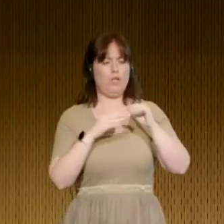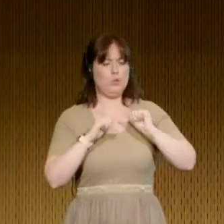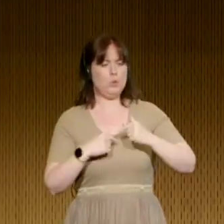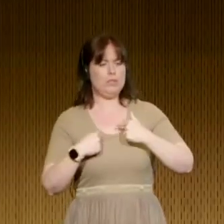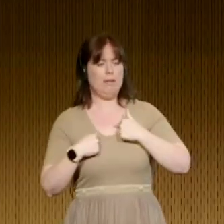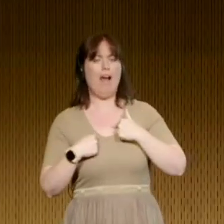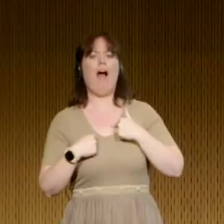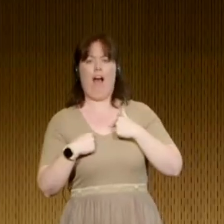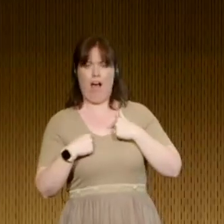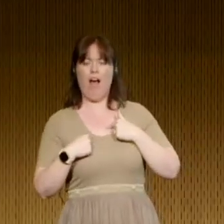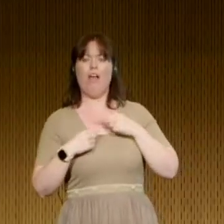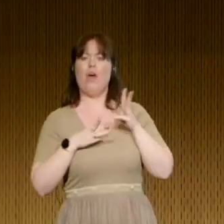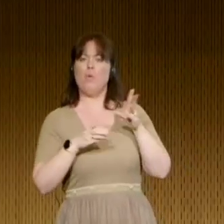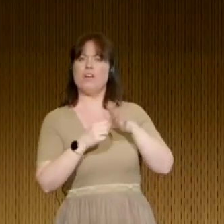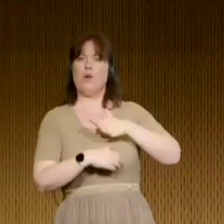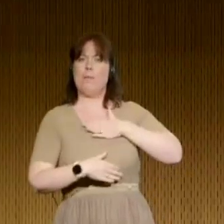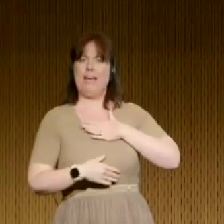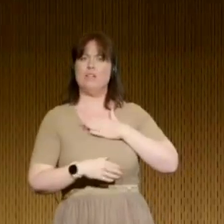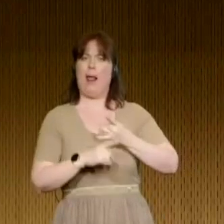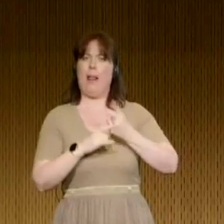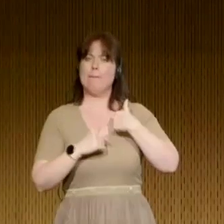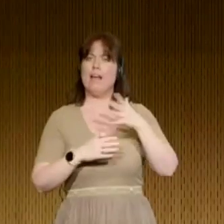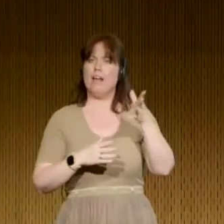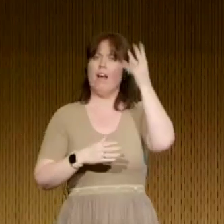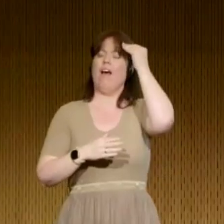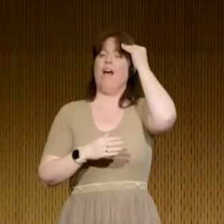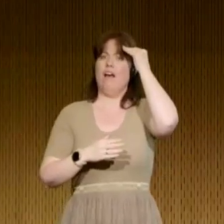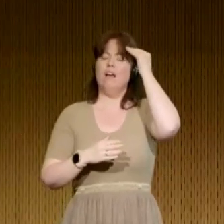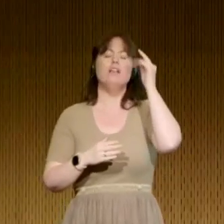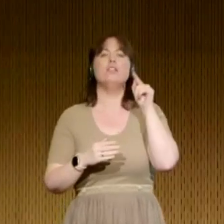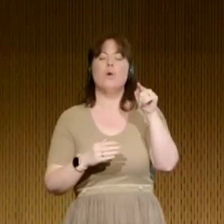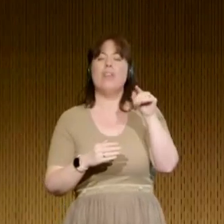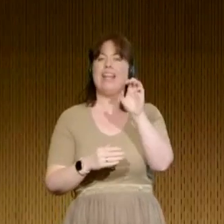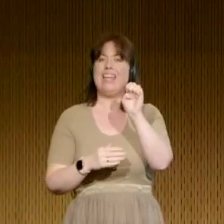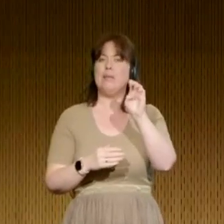learn. and that's what enquiry based learning does really well. It works with students’ strengths.